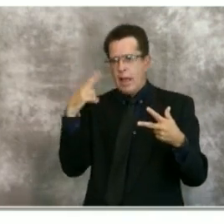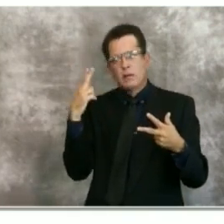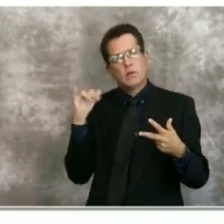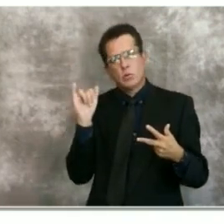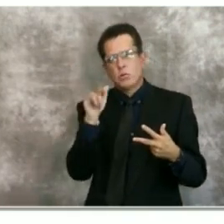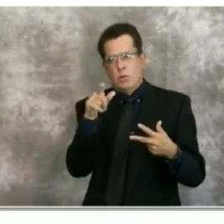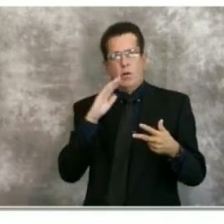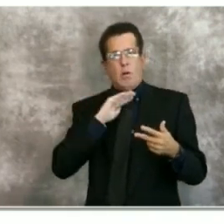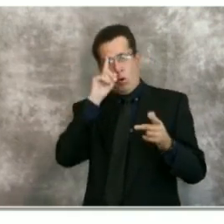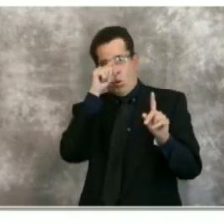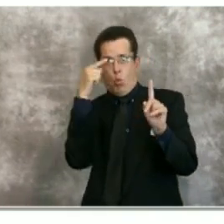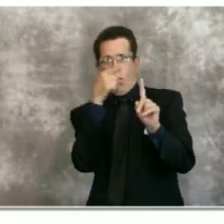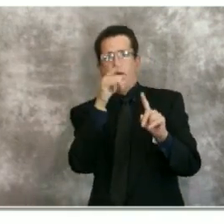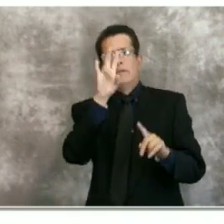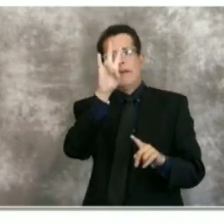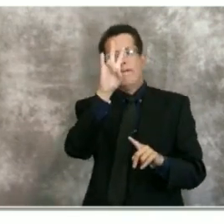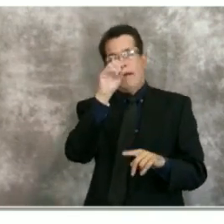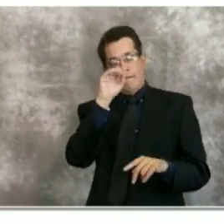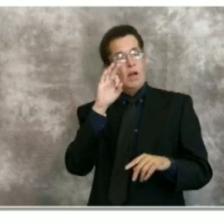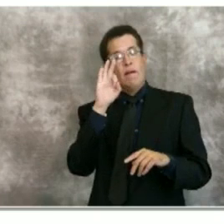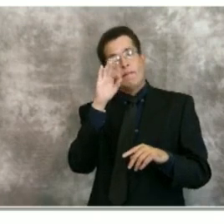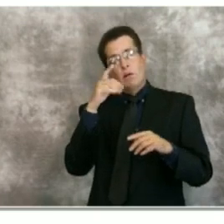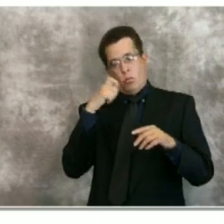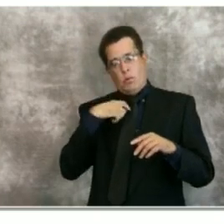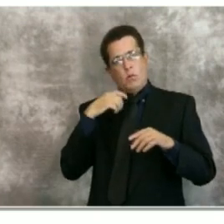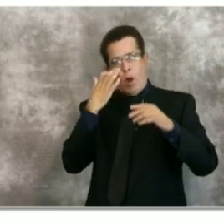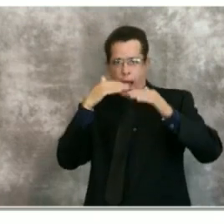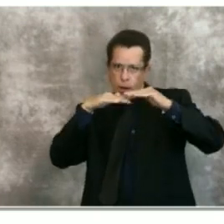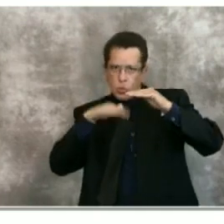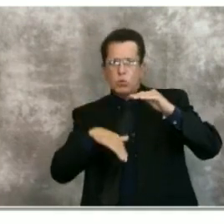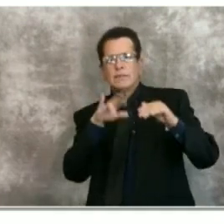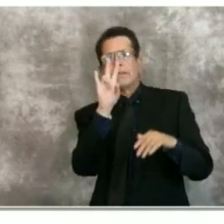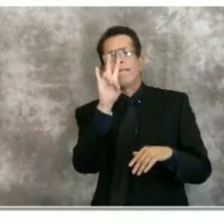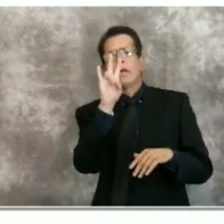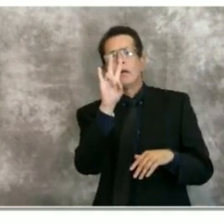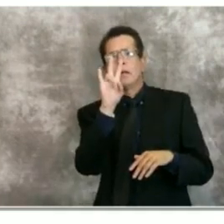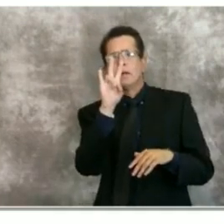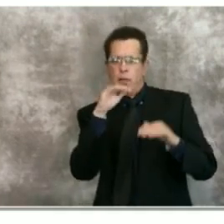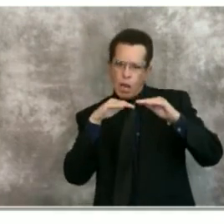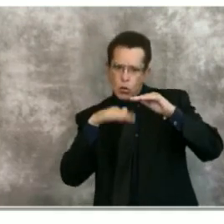INFORMATION ABOUT OUTBREAKS OF THIS IS TRIGGER NUMBER 2. AND